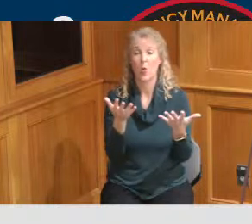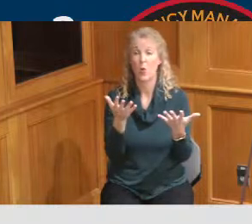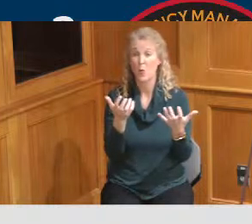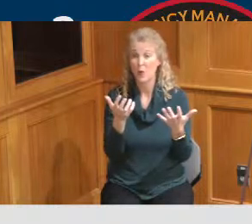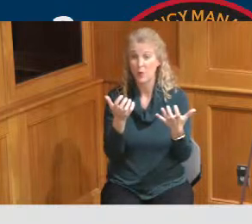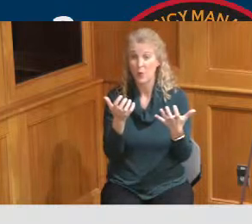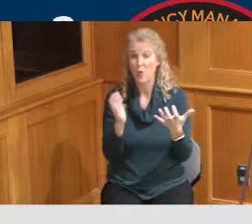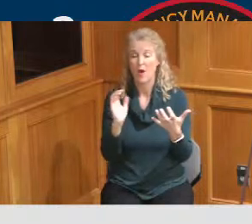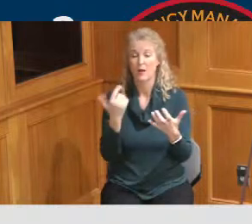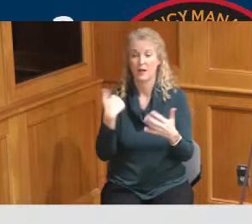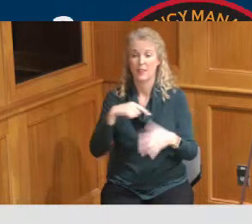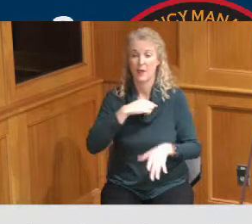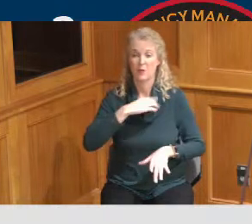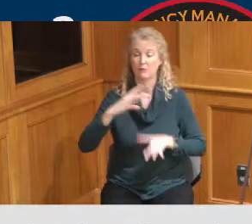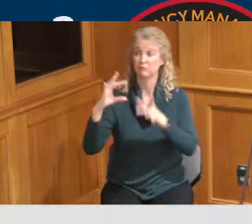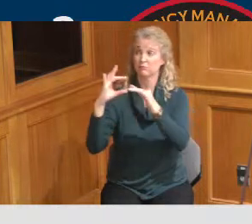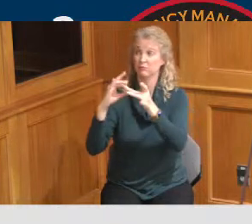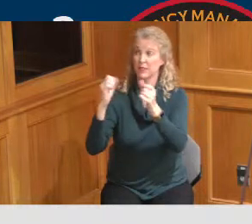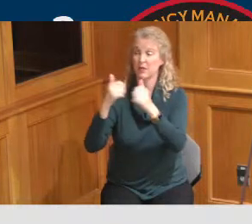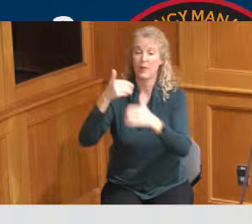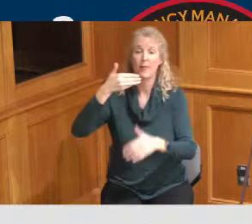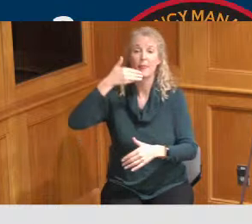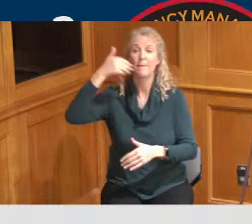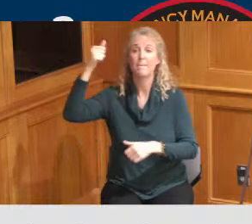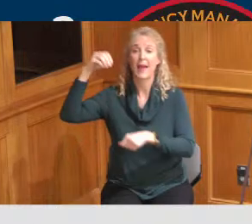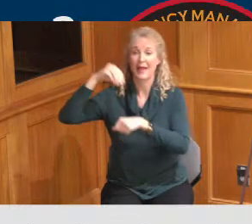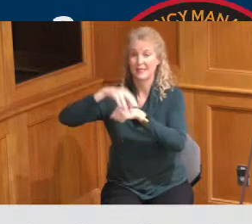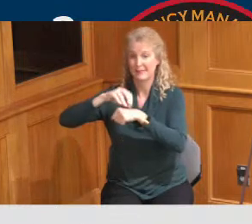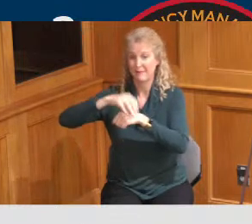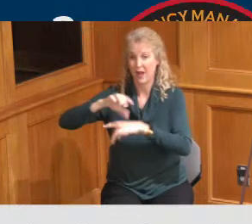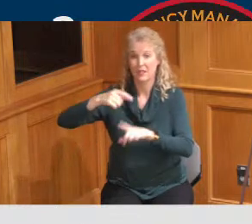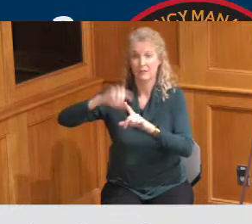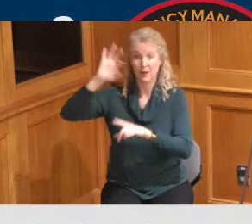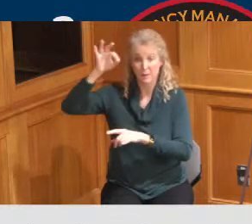tying in with what is the best guidance from both the federal mainly the federal government their